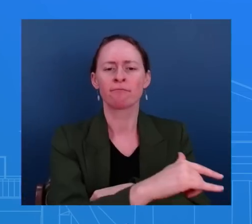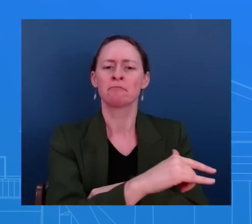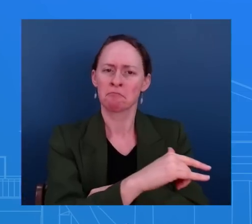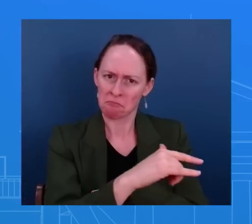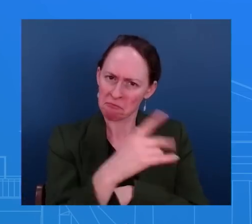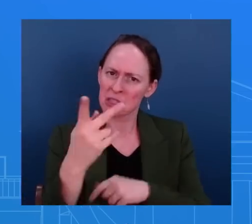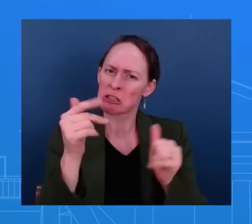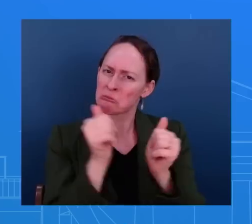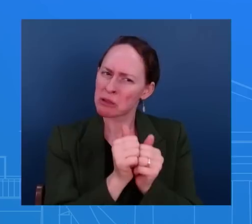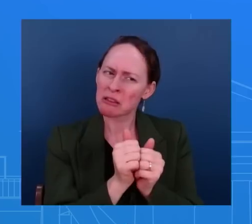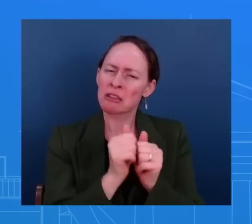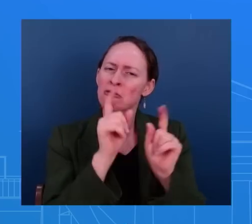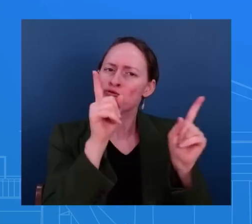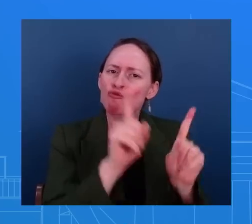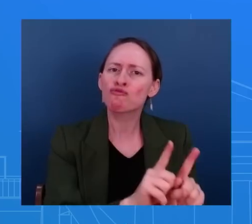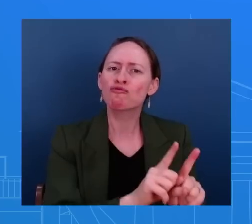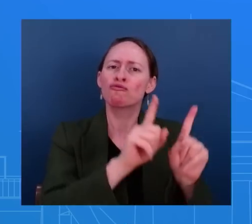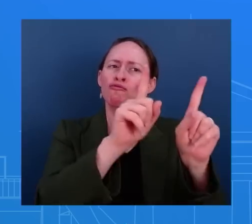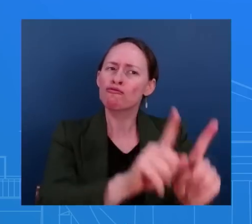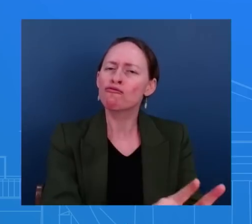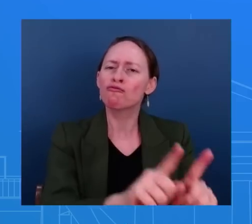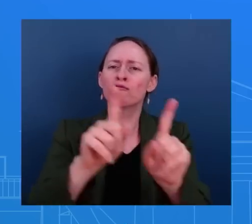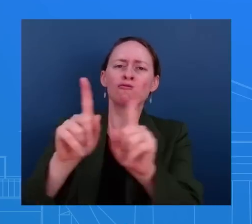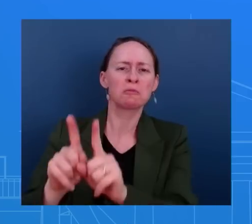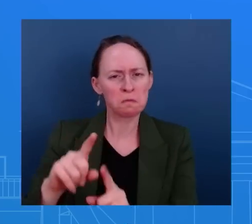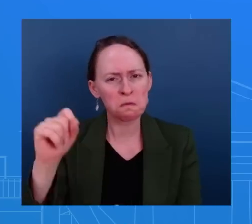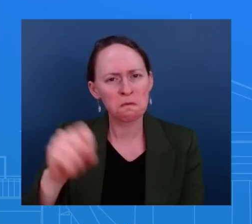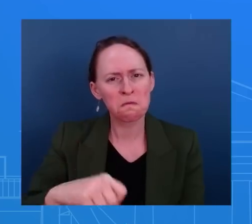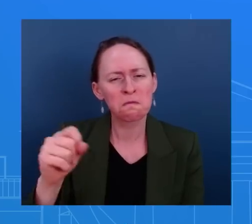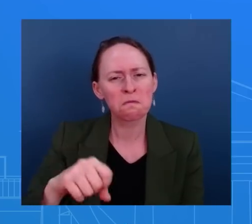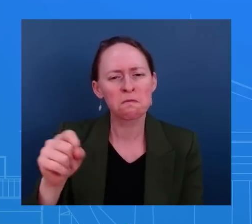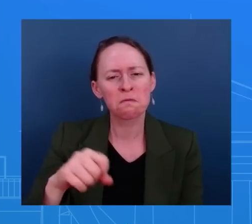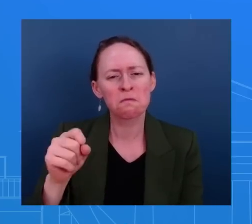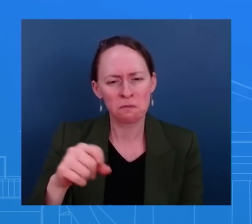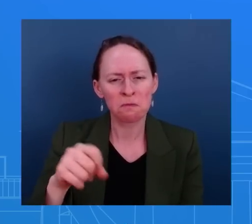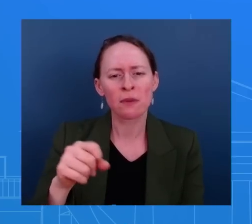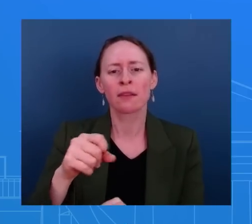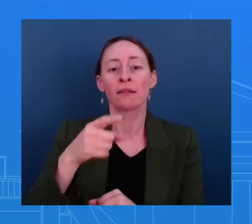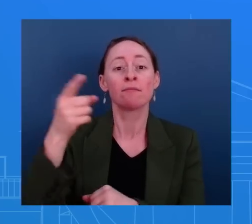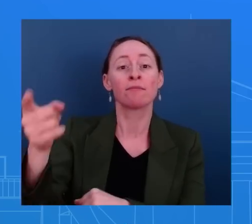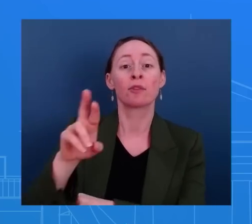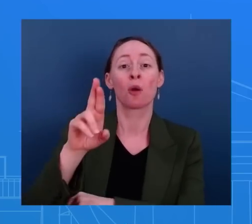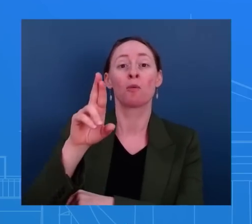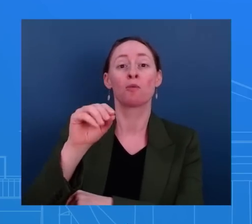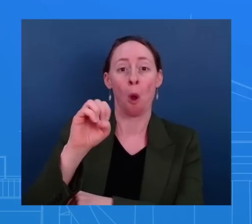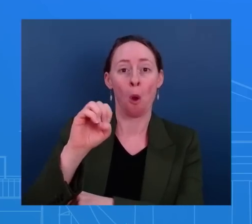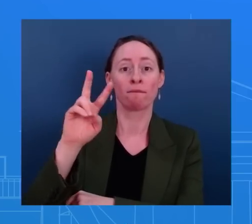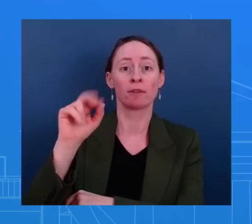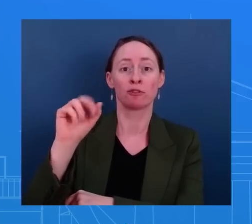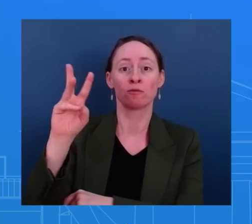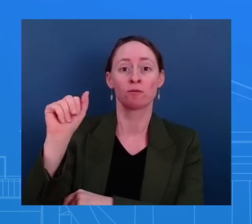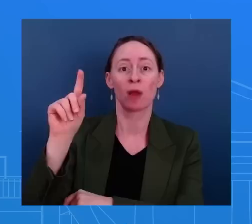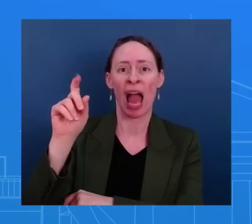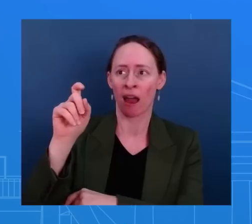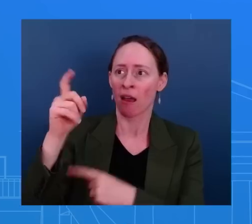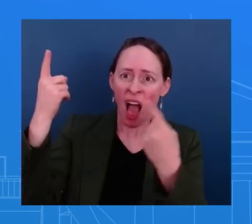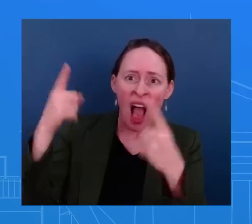I -- I know when it comes to Roe v. Wade, for example, they've appeared together for that. And there's been other times as well.